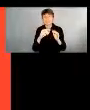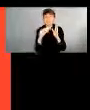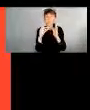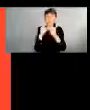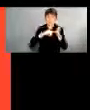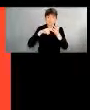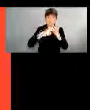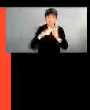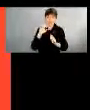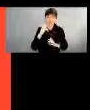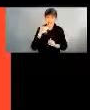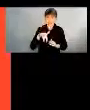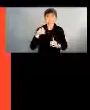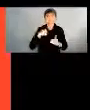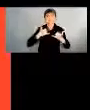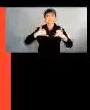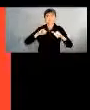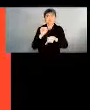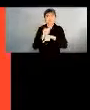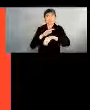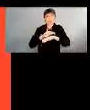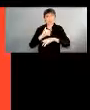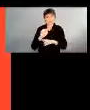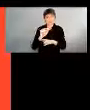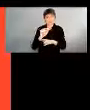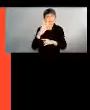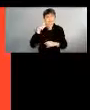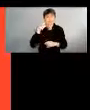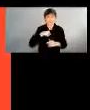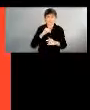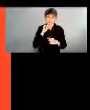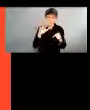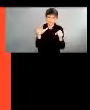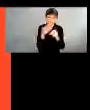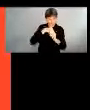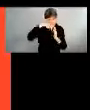for us, as we continue to deepen our understanding of what it means to be in relationship with